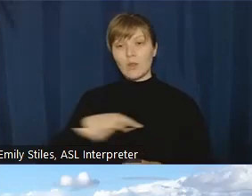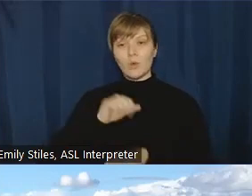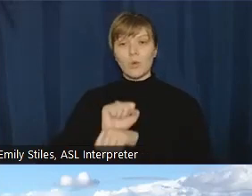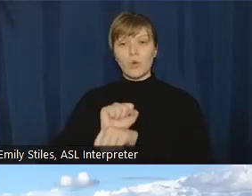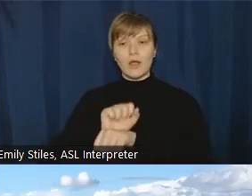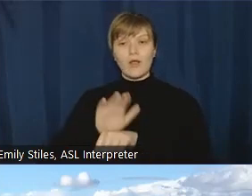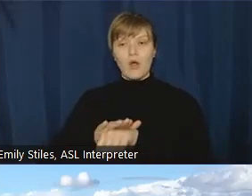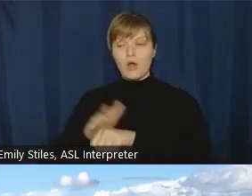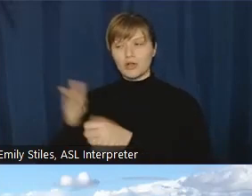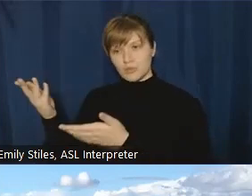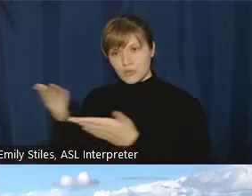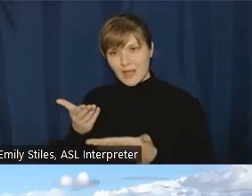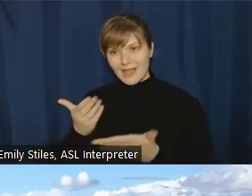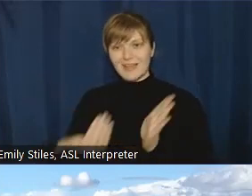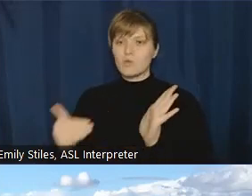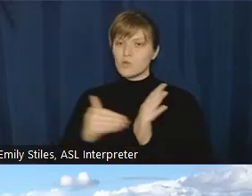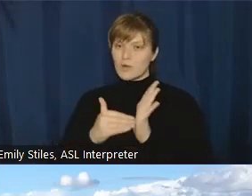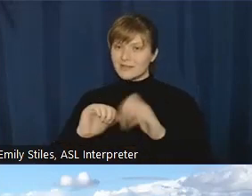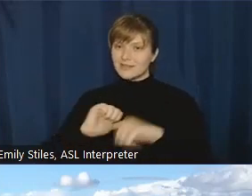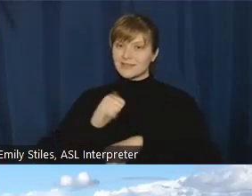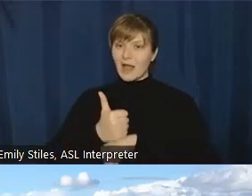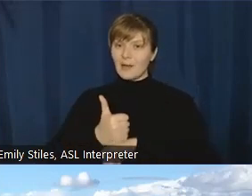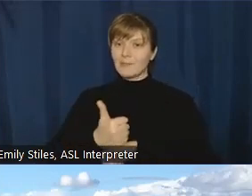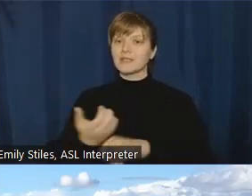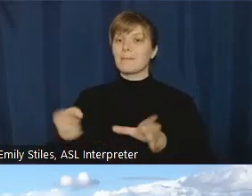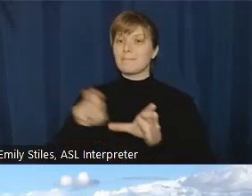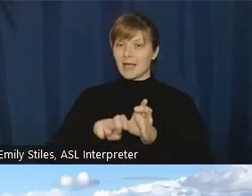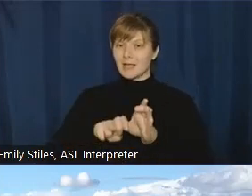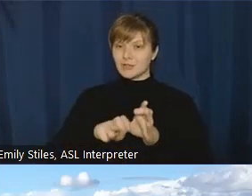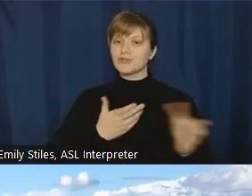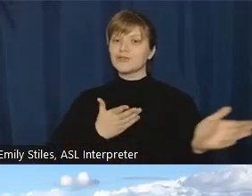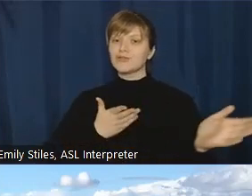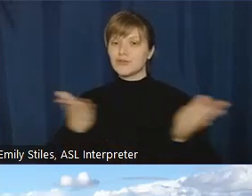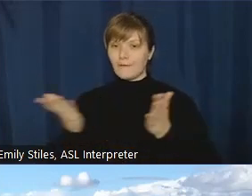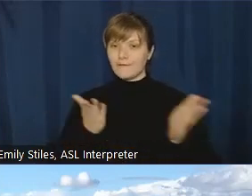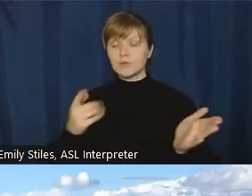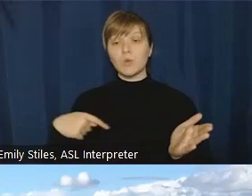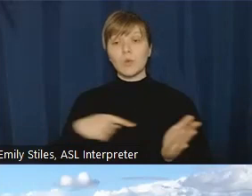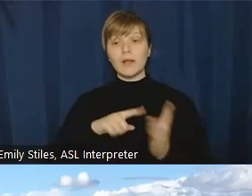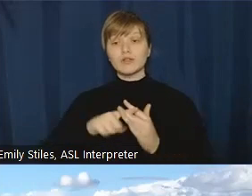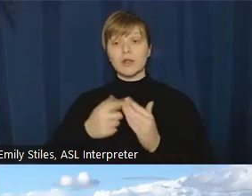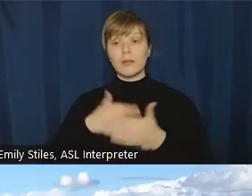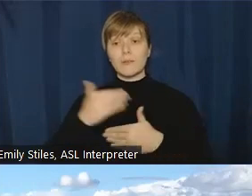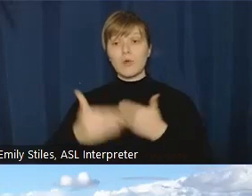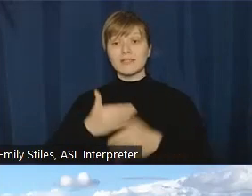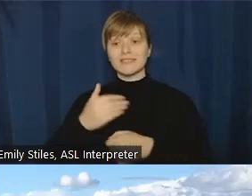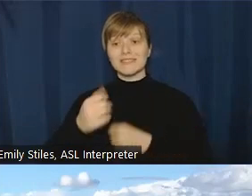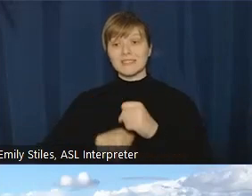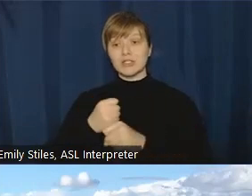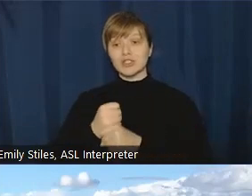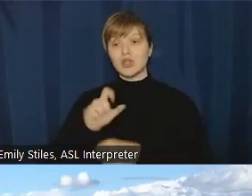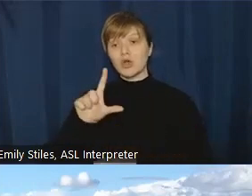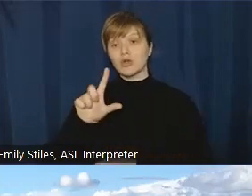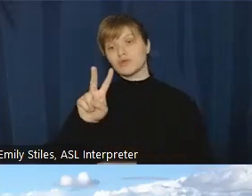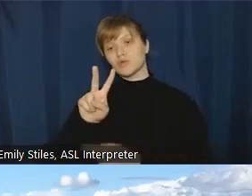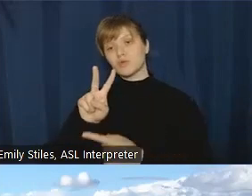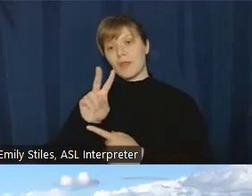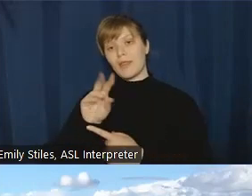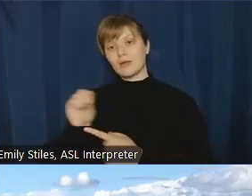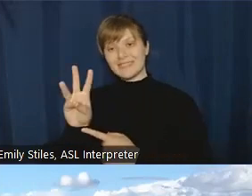a reestablished passenger service. We began this process in 2006. At the time, it was thought there